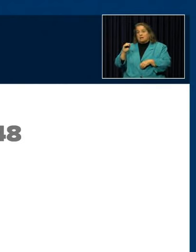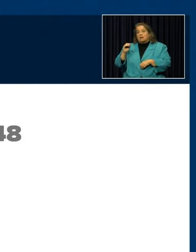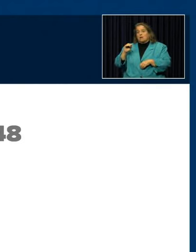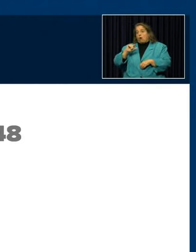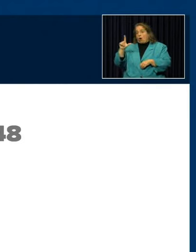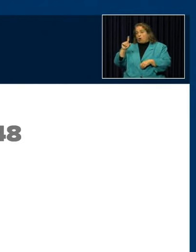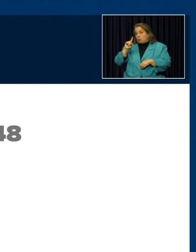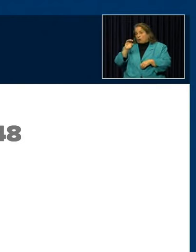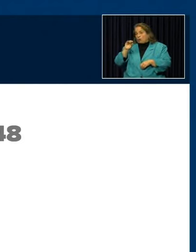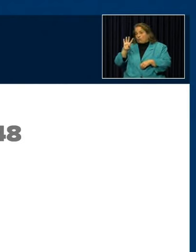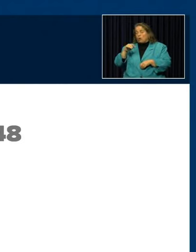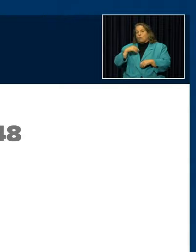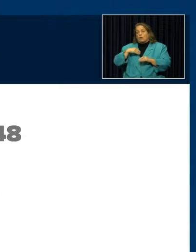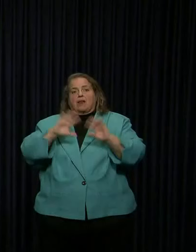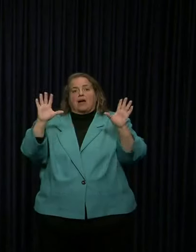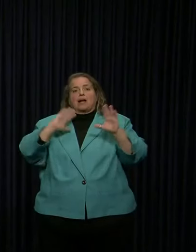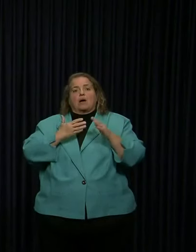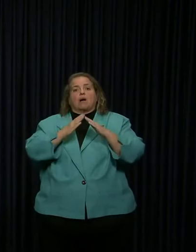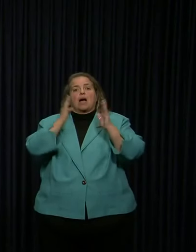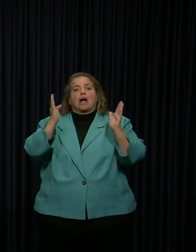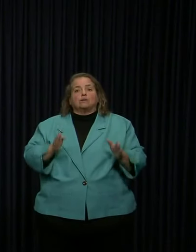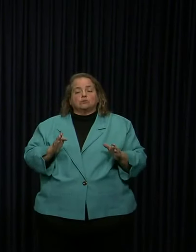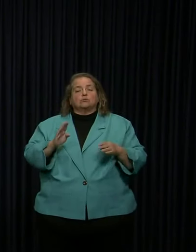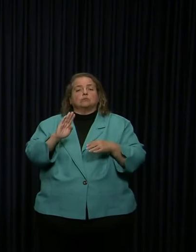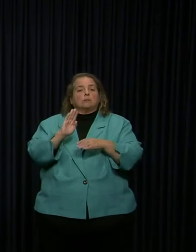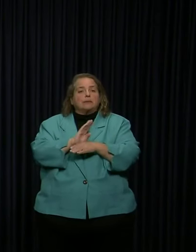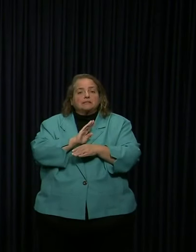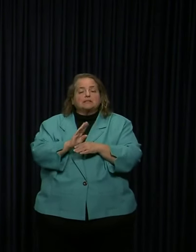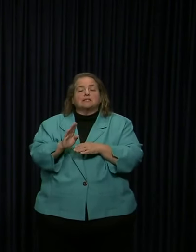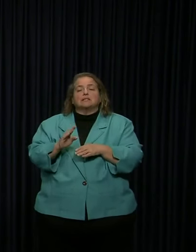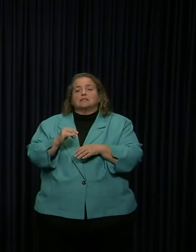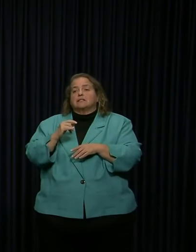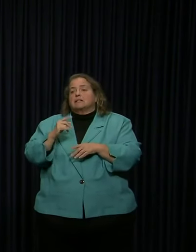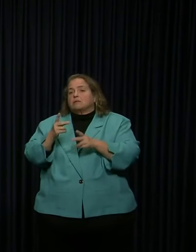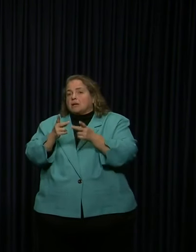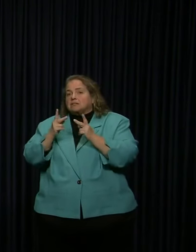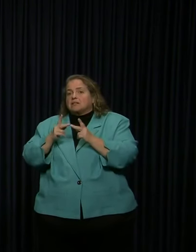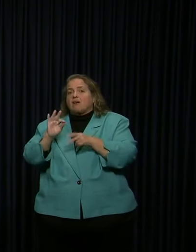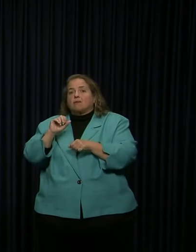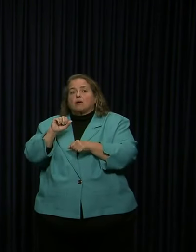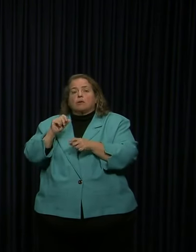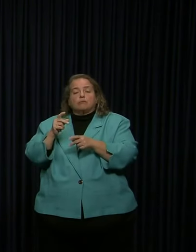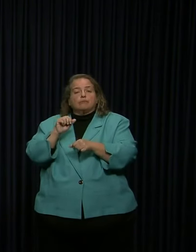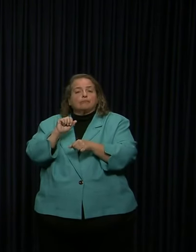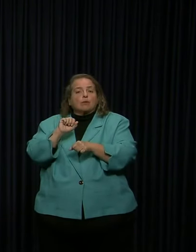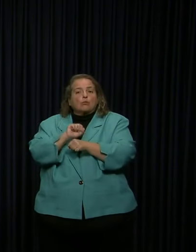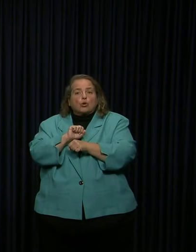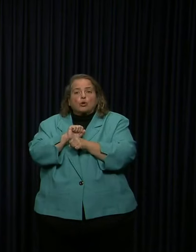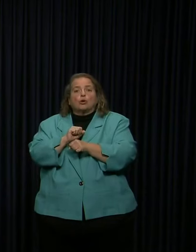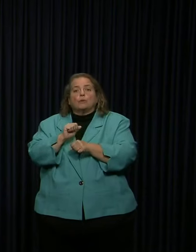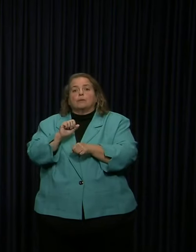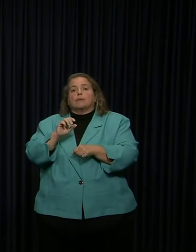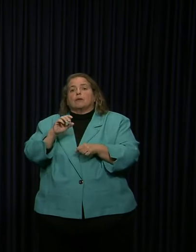SORRY. AND OUR COMMITMENT, I'M TALKING ON BEHALF OF ALL KENTUCKIANS, IS TO DO BETTER.